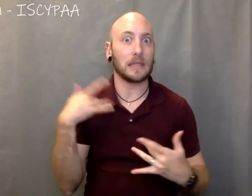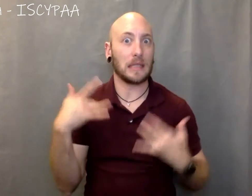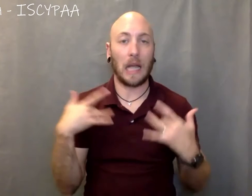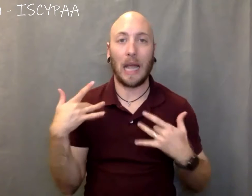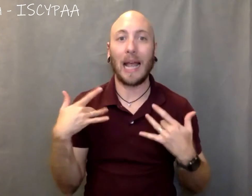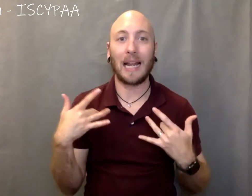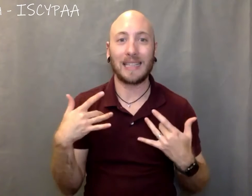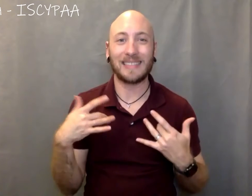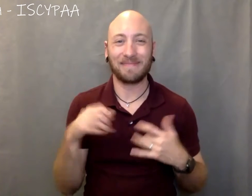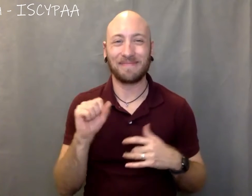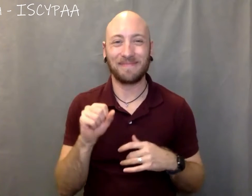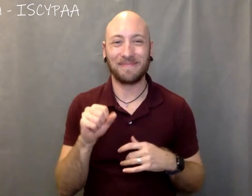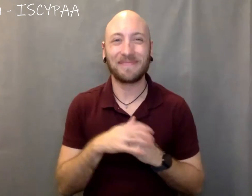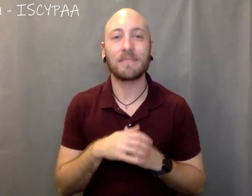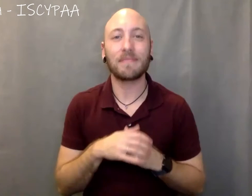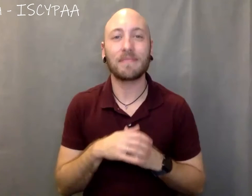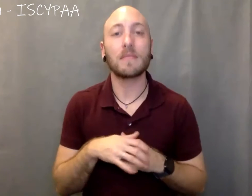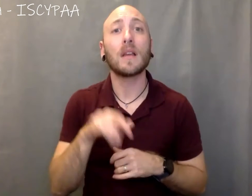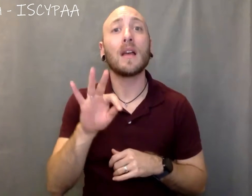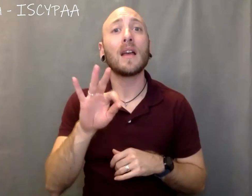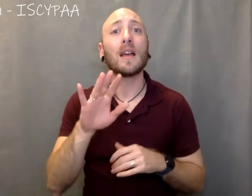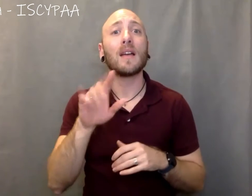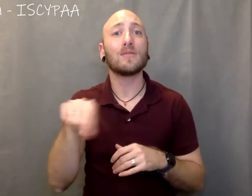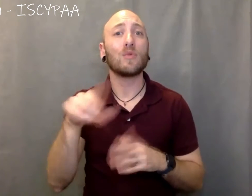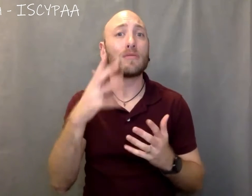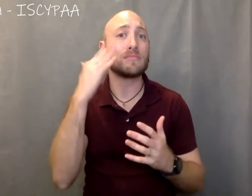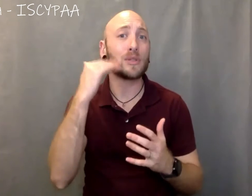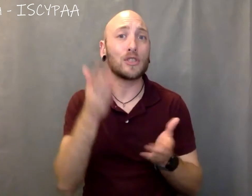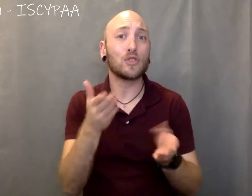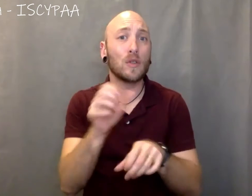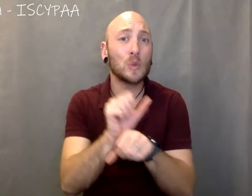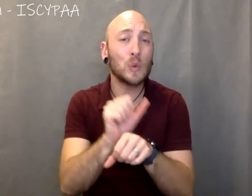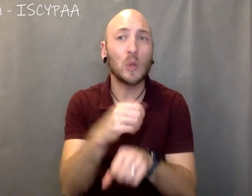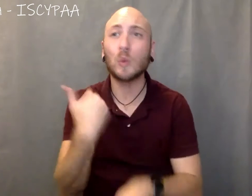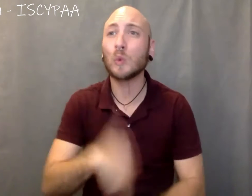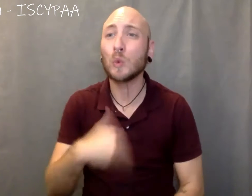anybody has experience in service work, you know, like that's been a big part of my sobriety.